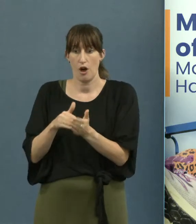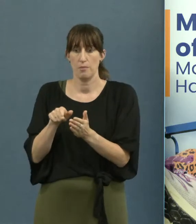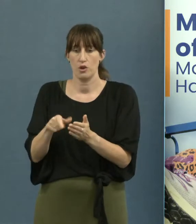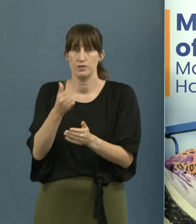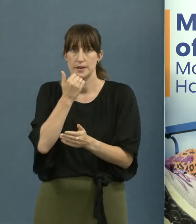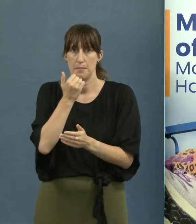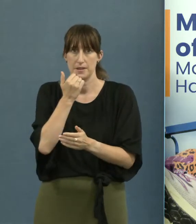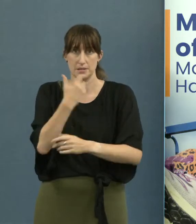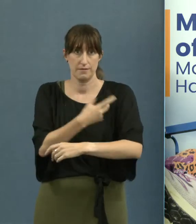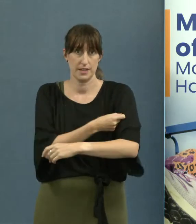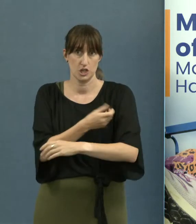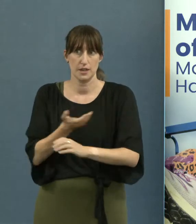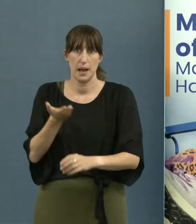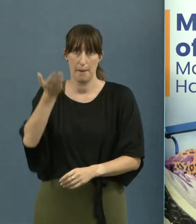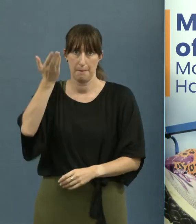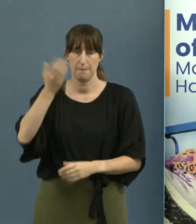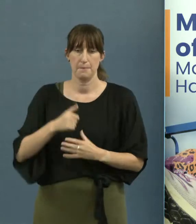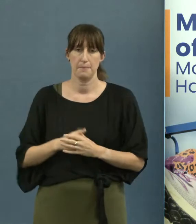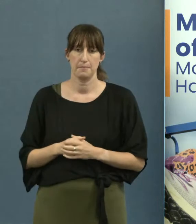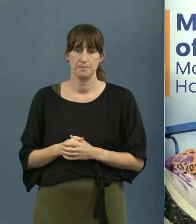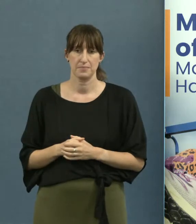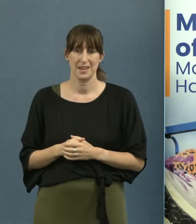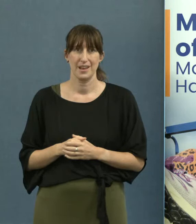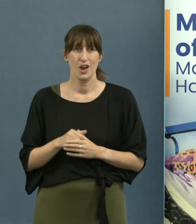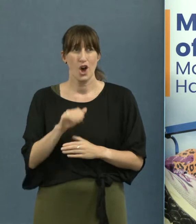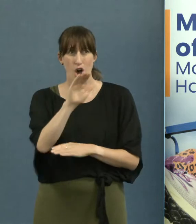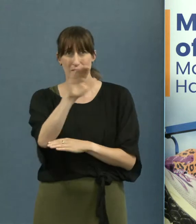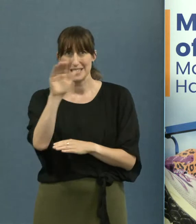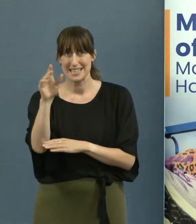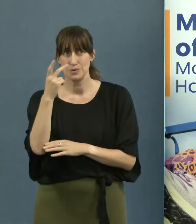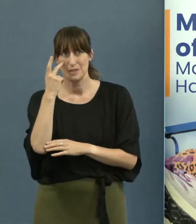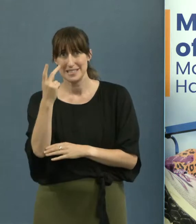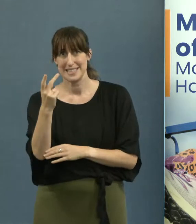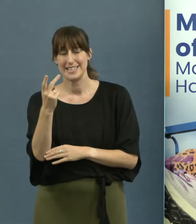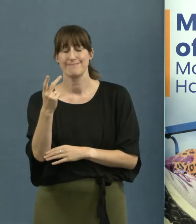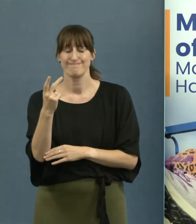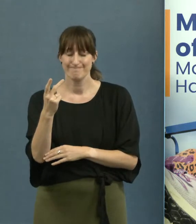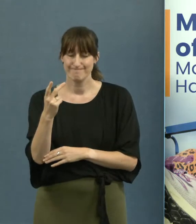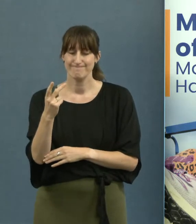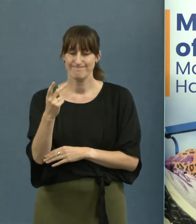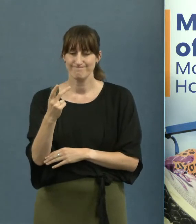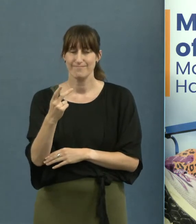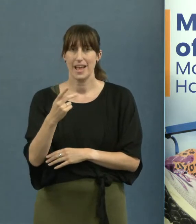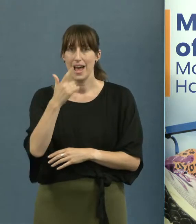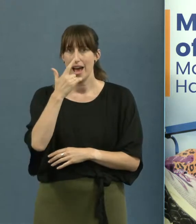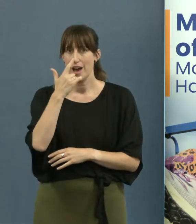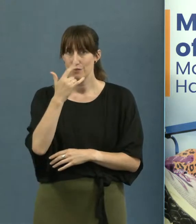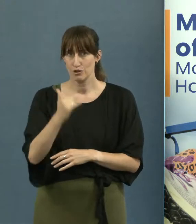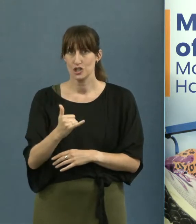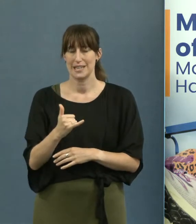other countries and has been one of the unintended outcomes